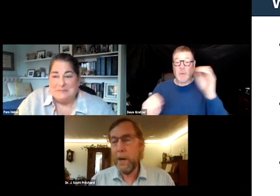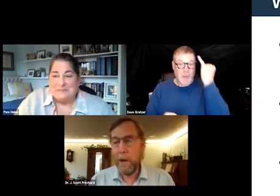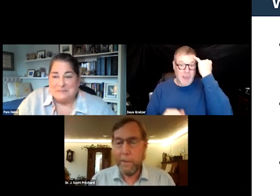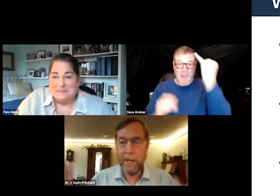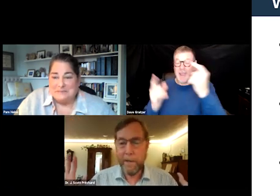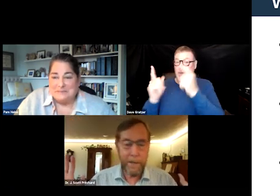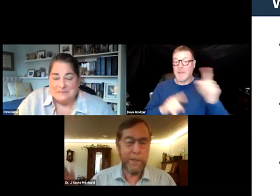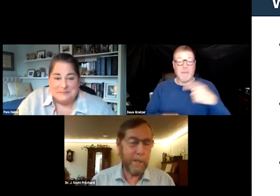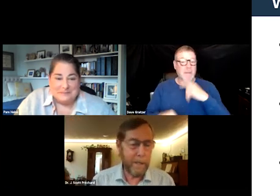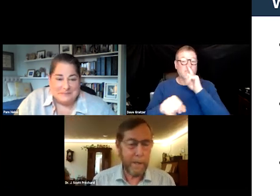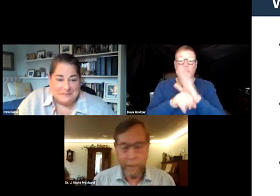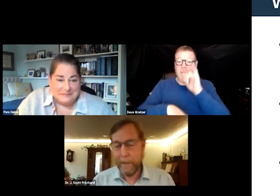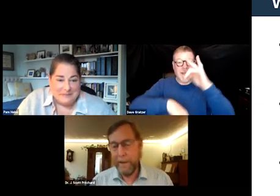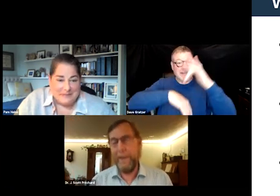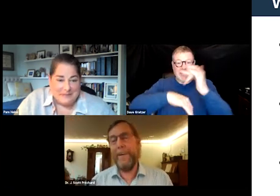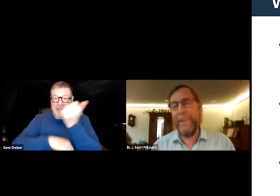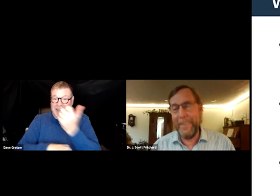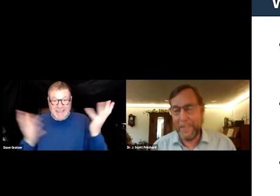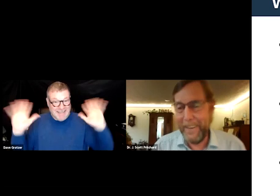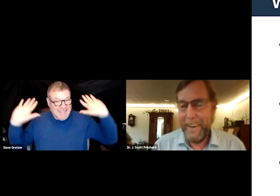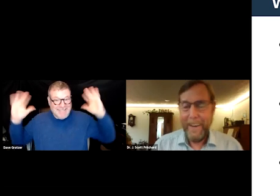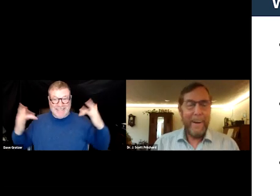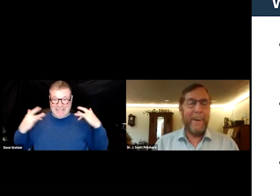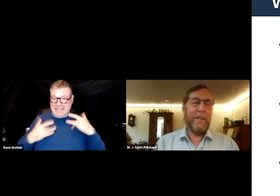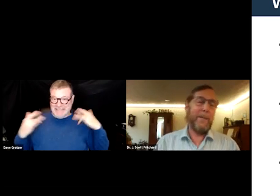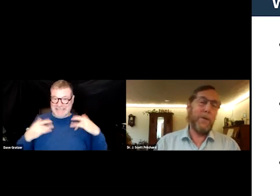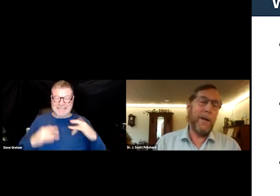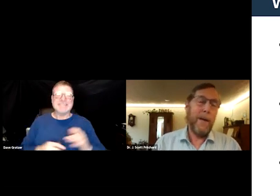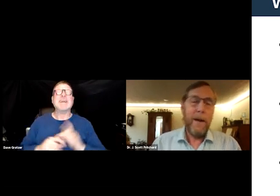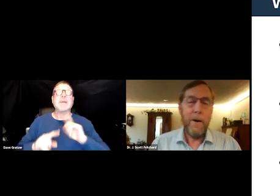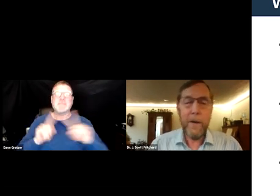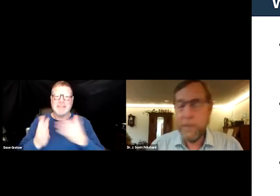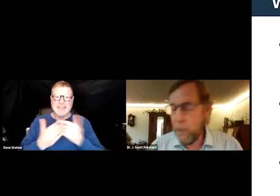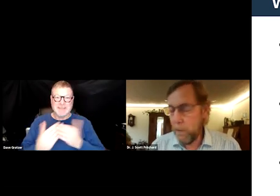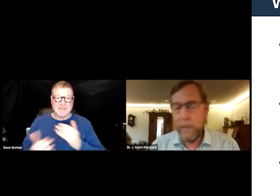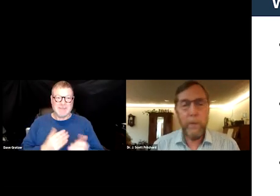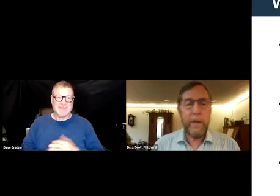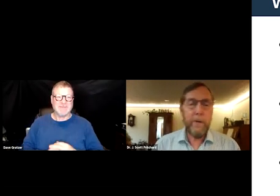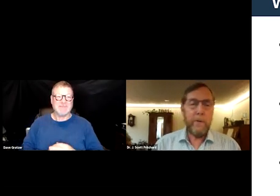I promise I didn't touch anything but you know. Anyway, okay so you know,